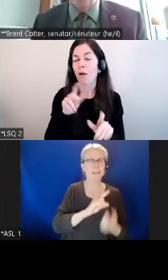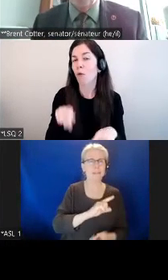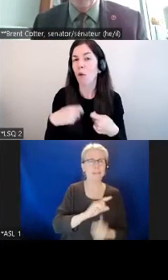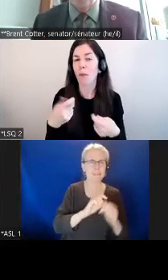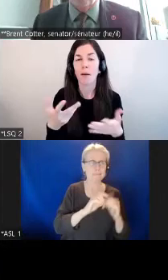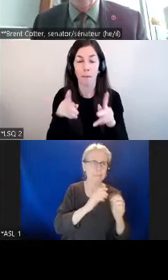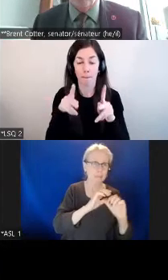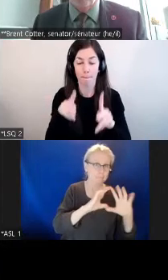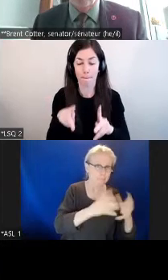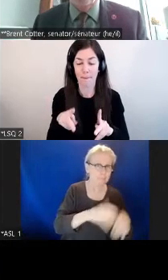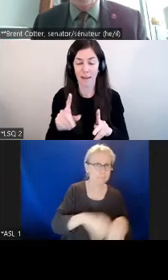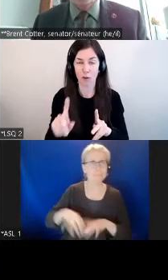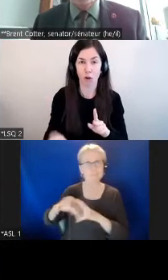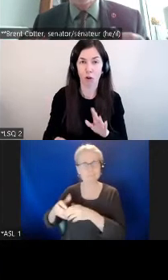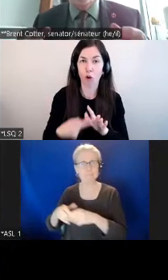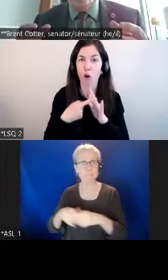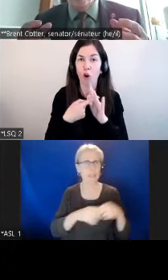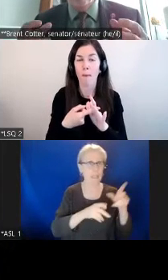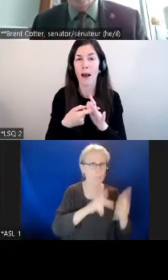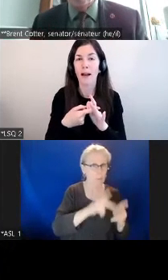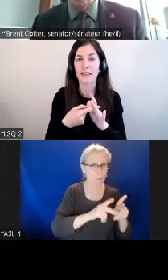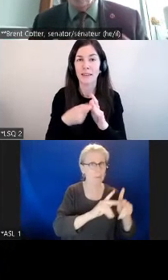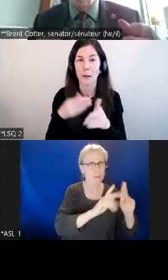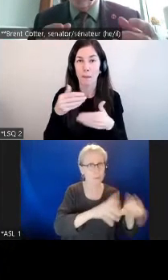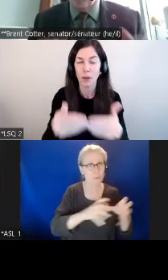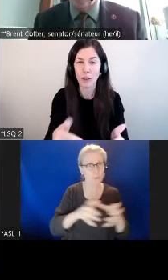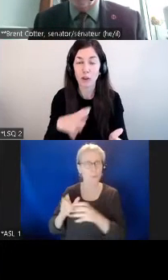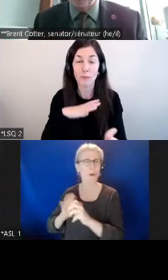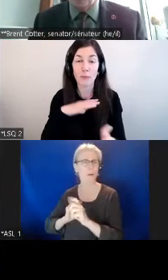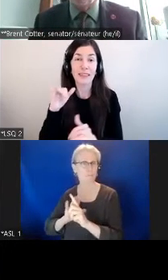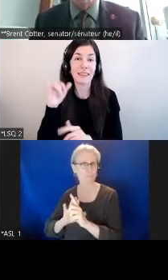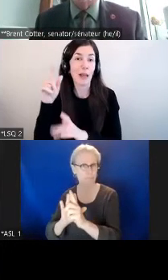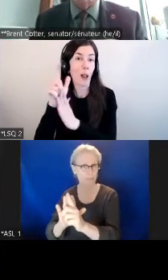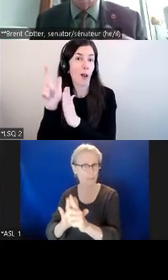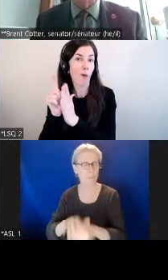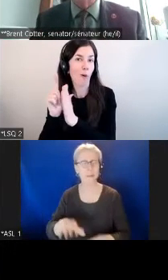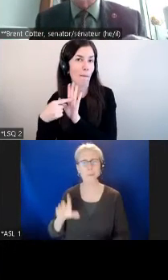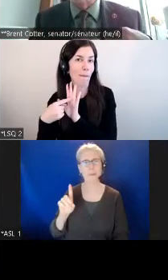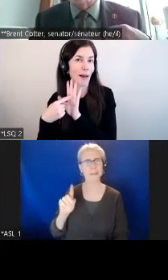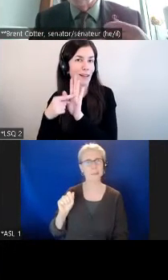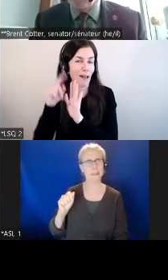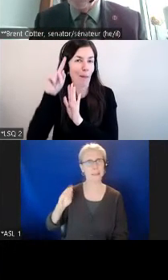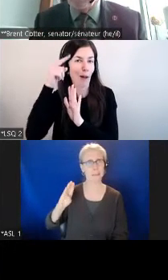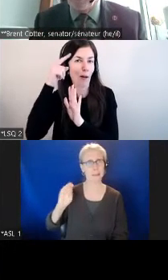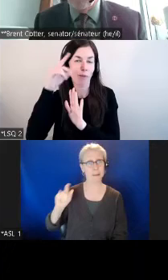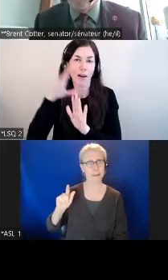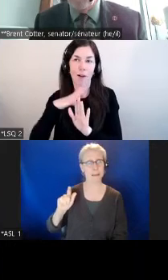DISABILITY BENEFITS BILL, IT HAS THE MOMENTUM OF THE GOVERNMENT, OF COMMITMENTS IN AN ELECTION